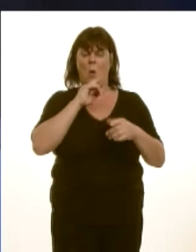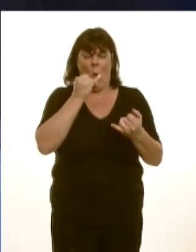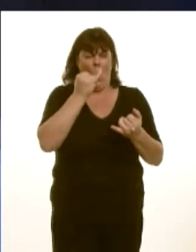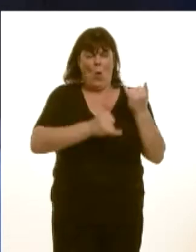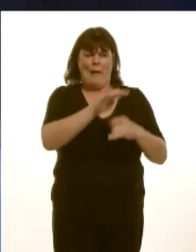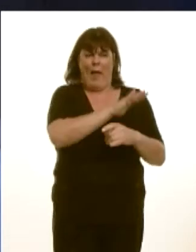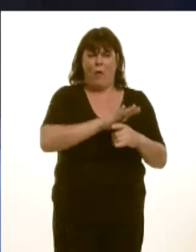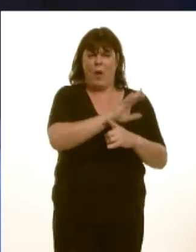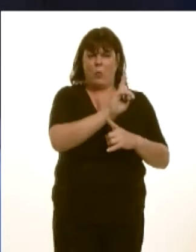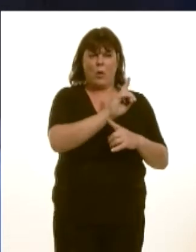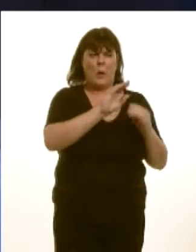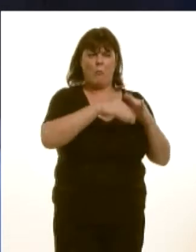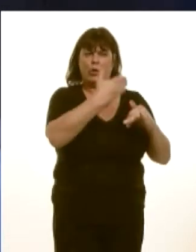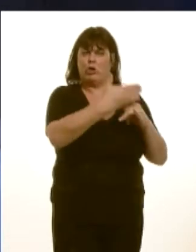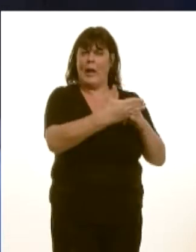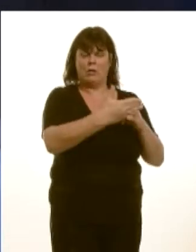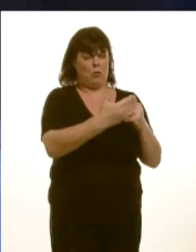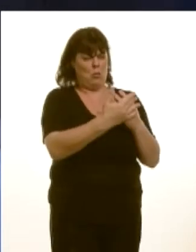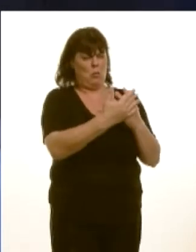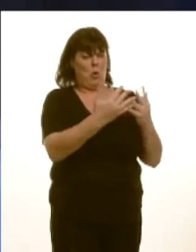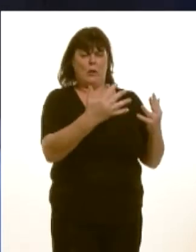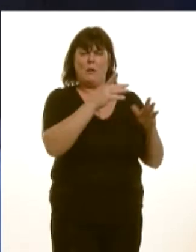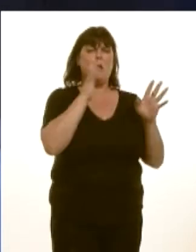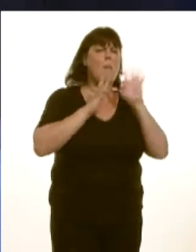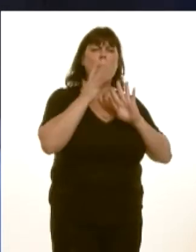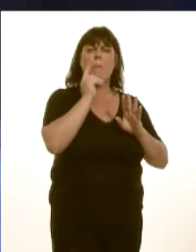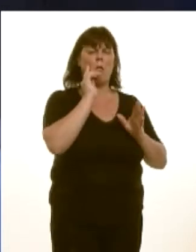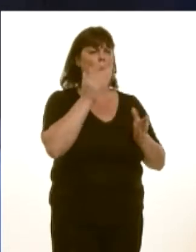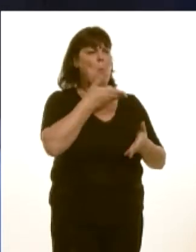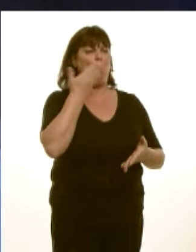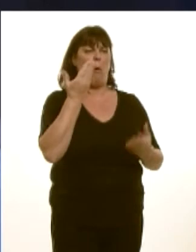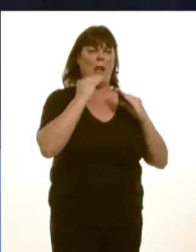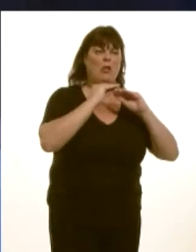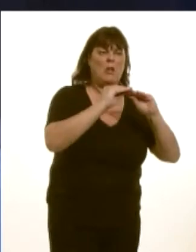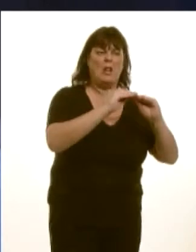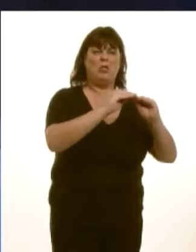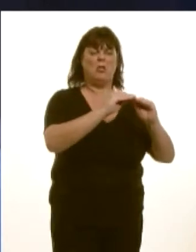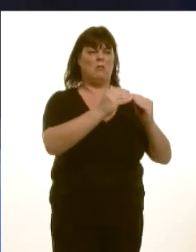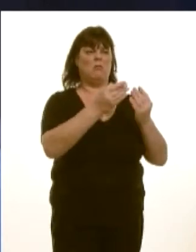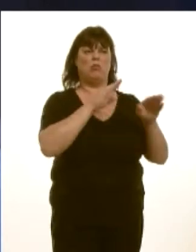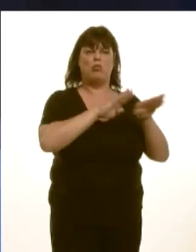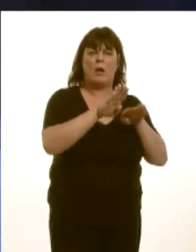What progress has the Welsh Government made in discussions with the UK Government over these double-funding issues, and will you agree to review the provision of support to